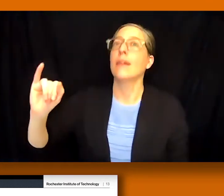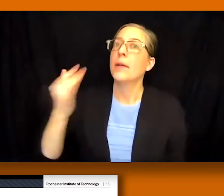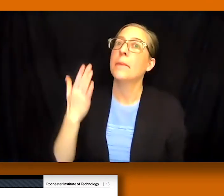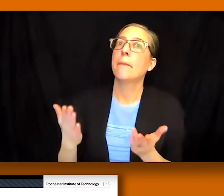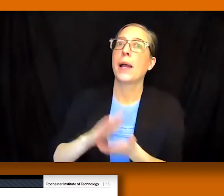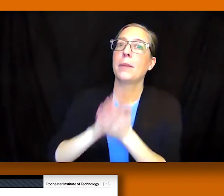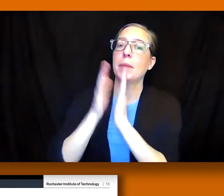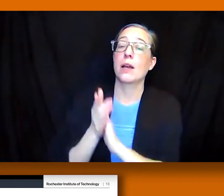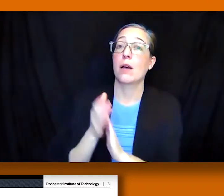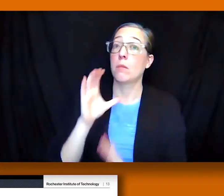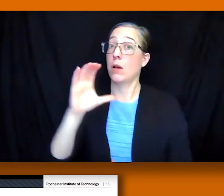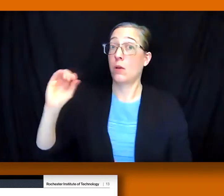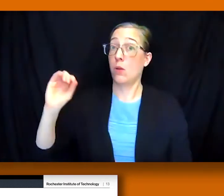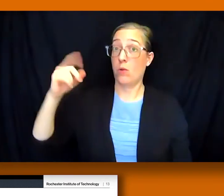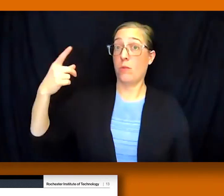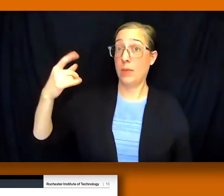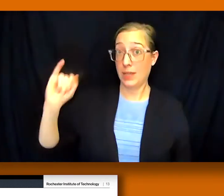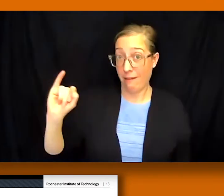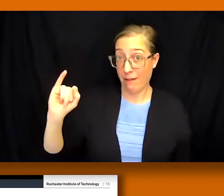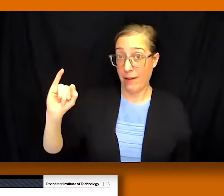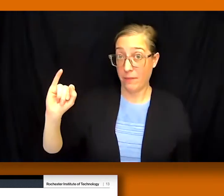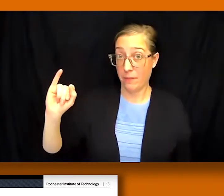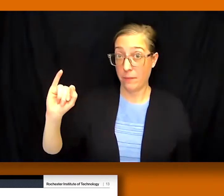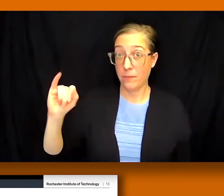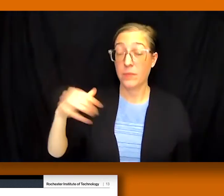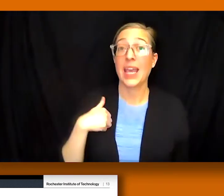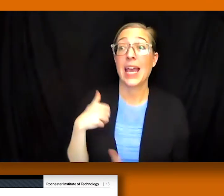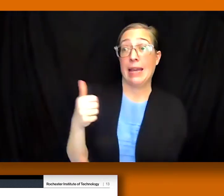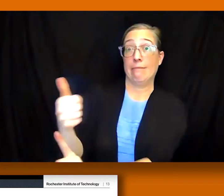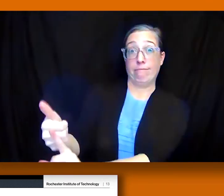um, and they might have their own team of senior personnel as well.